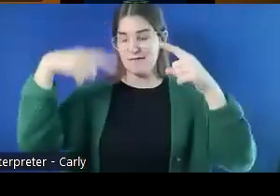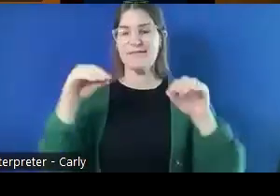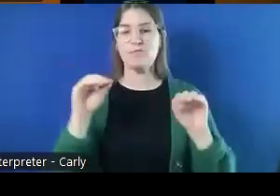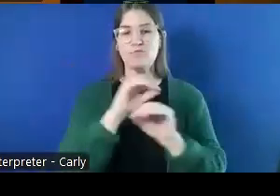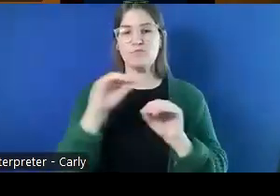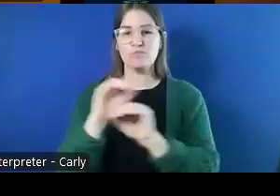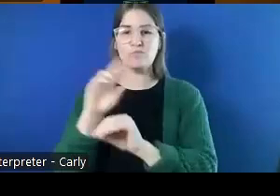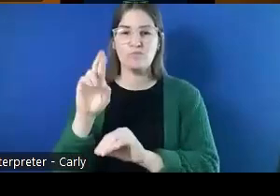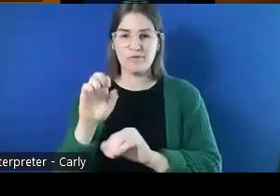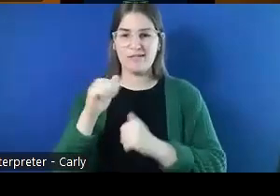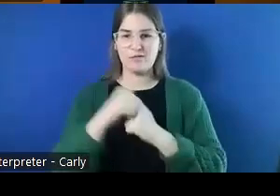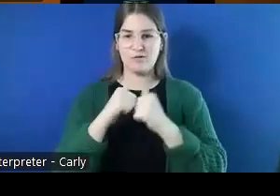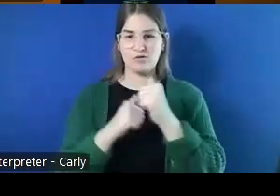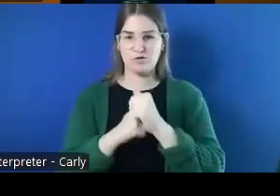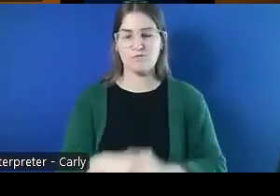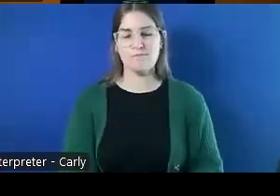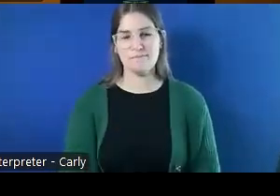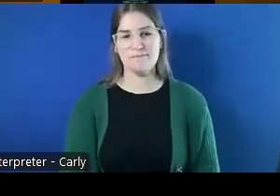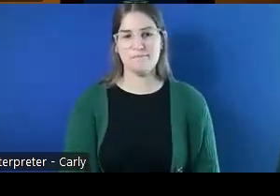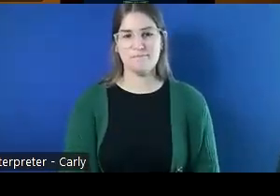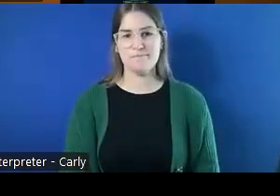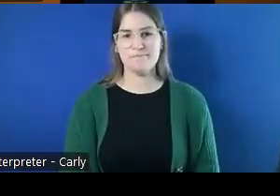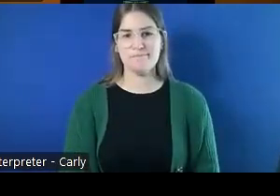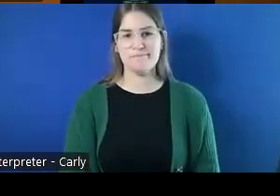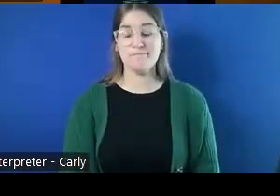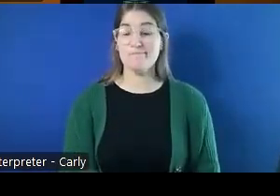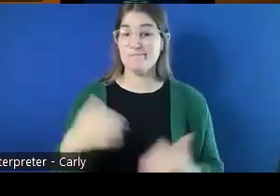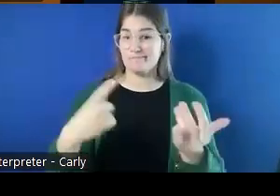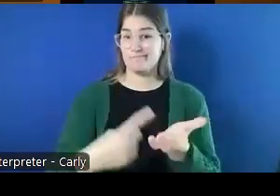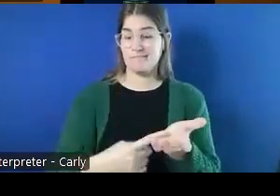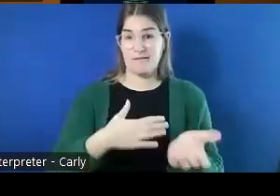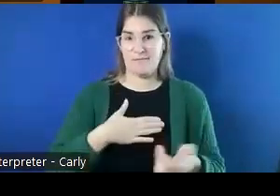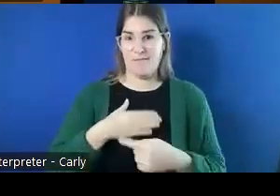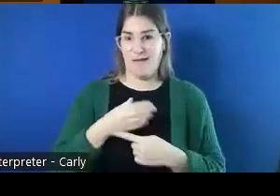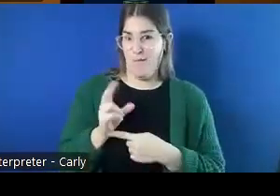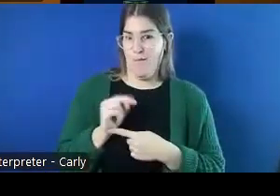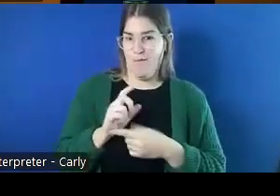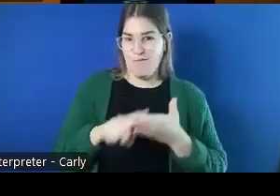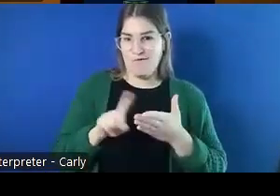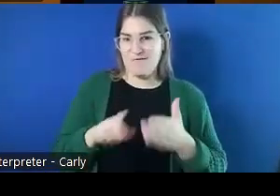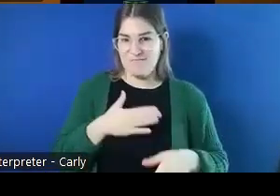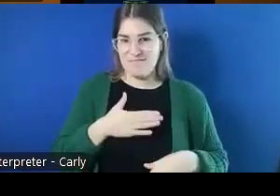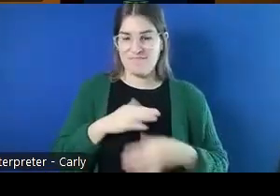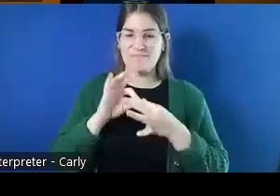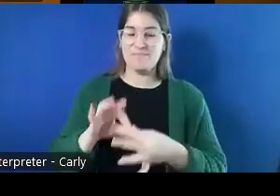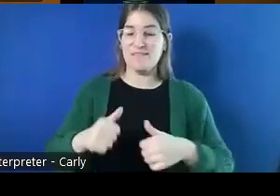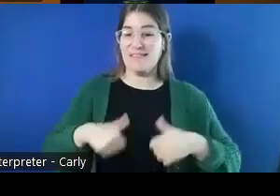going to shift to talk a bit about my own research um which has to do with lifeview therapy um and